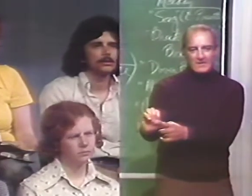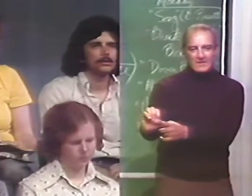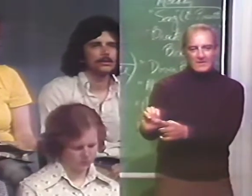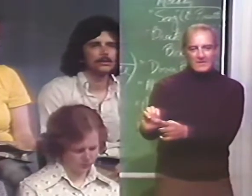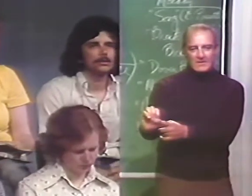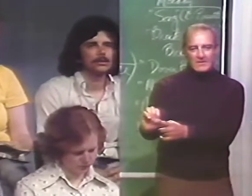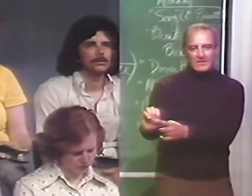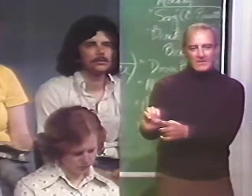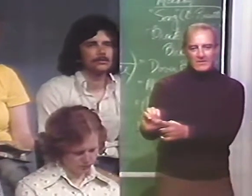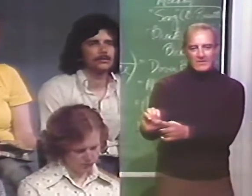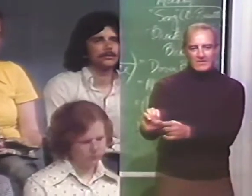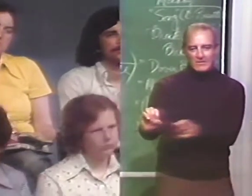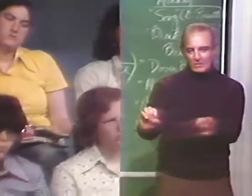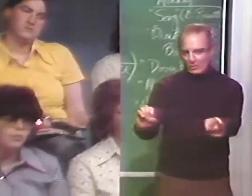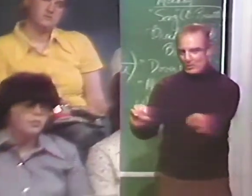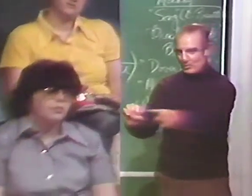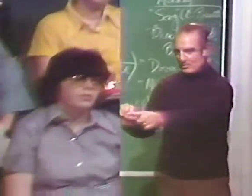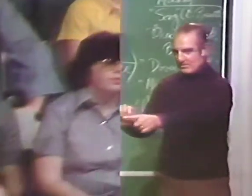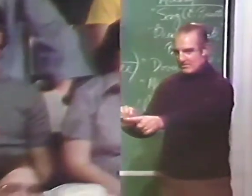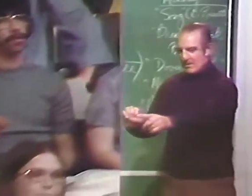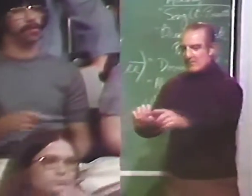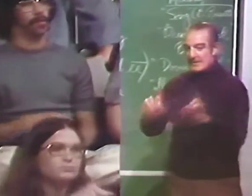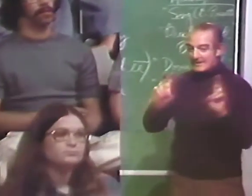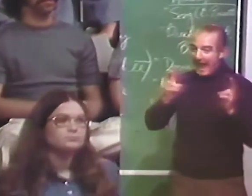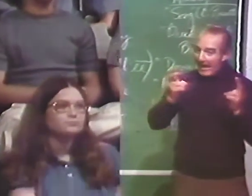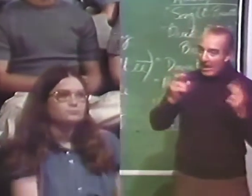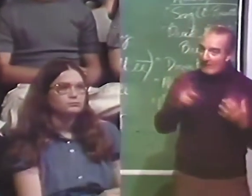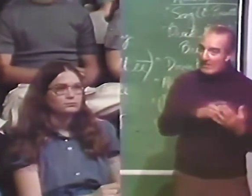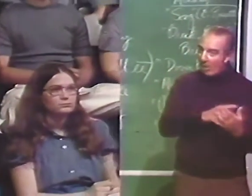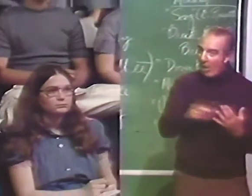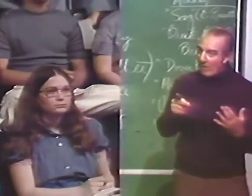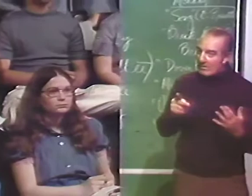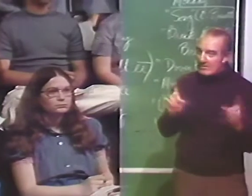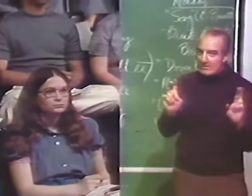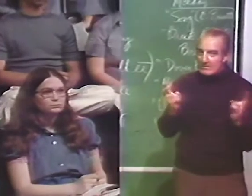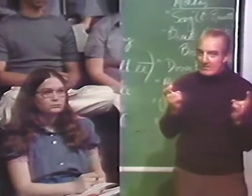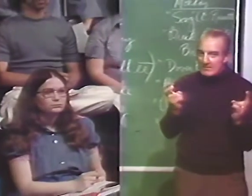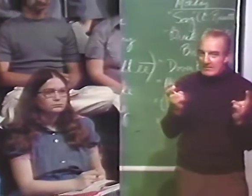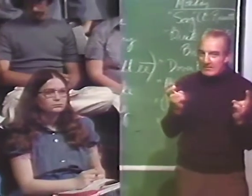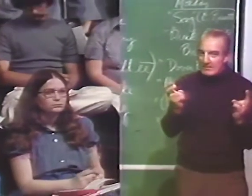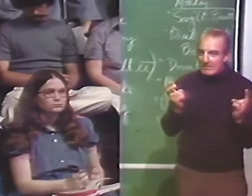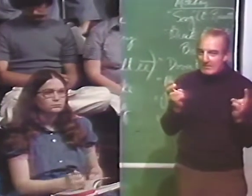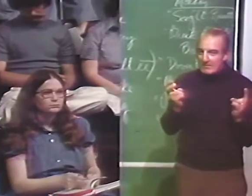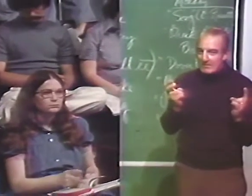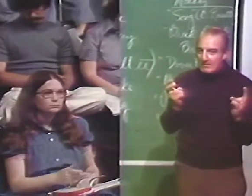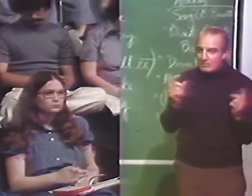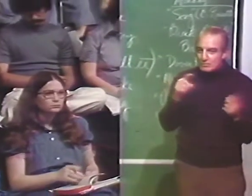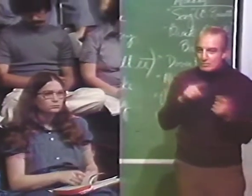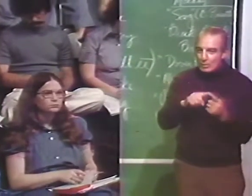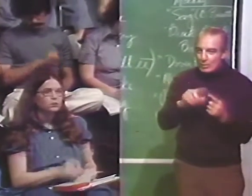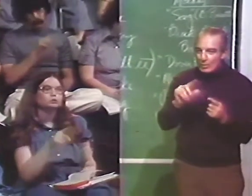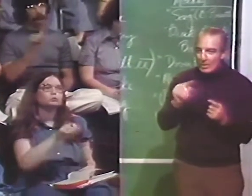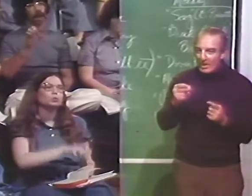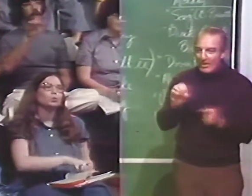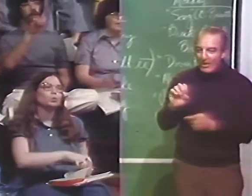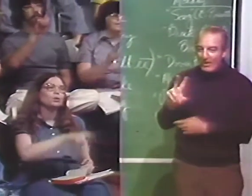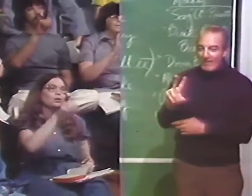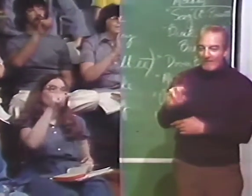"YE." YOU. BUT THE TITLE OF THE POEM...